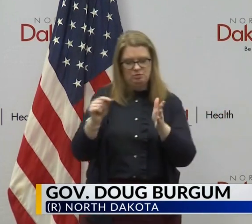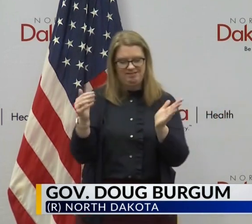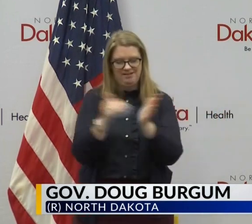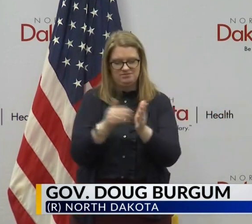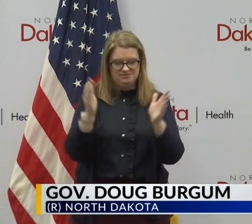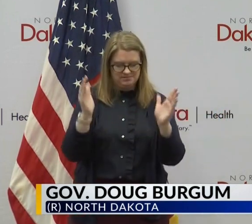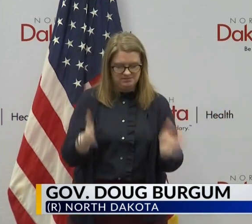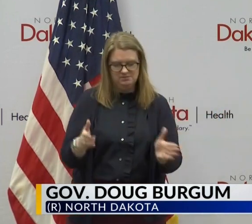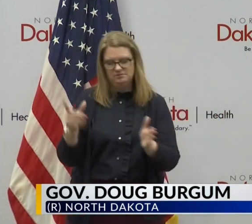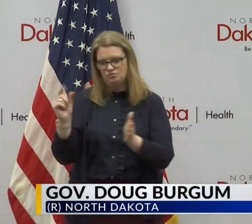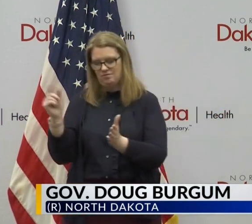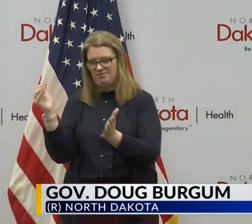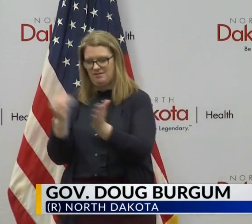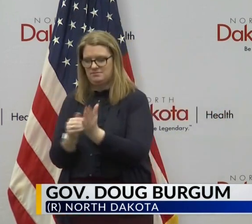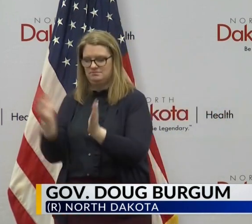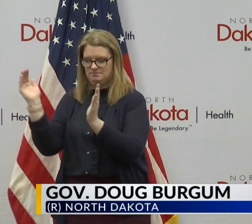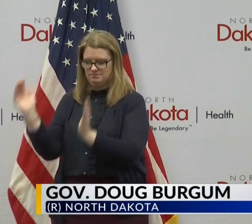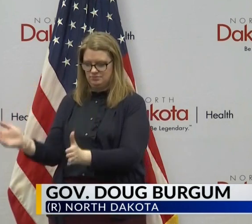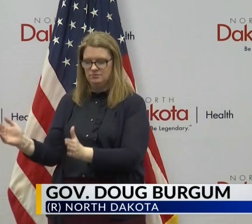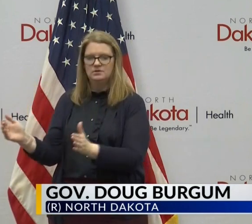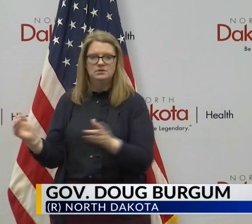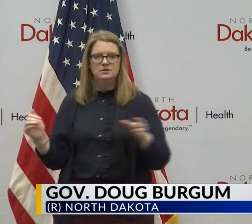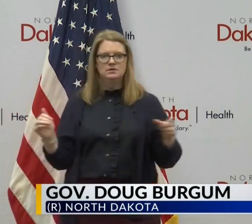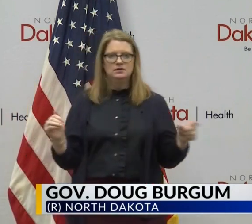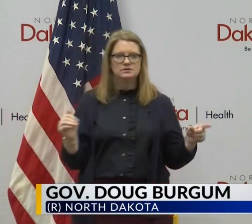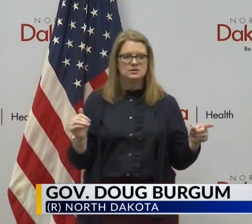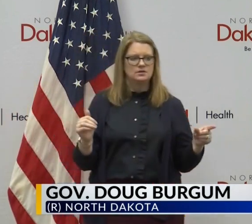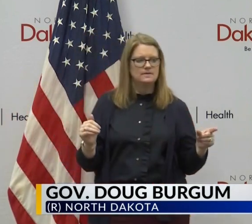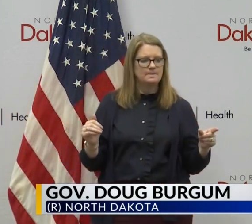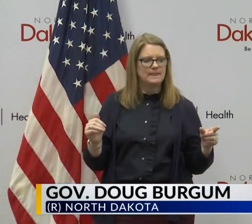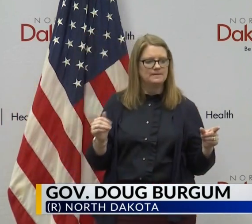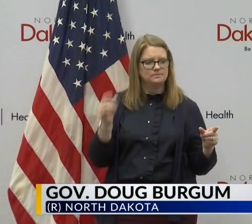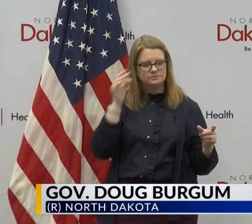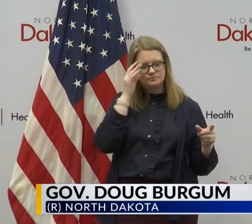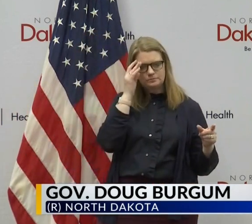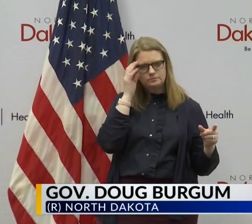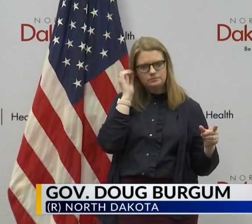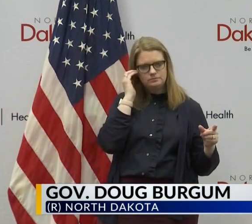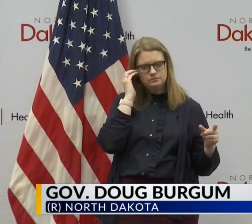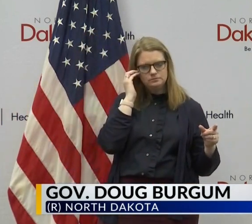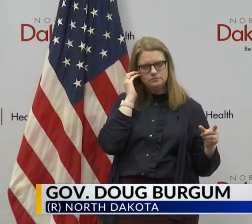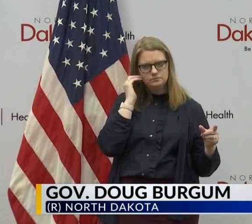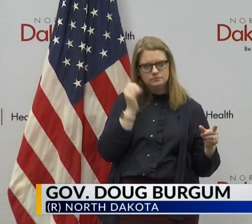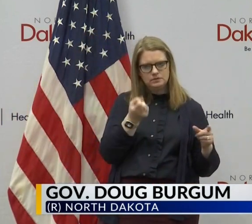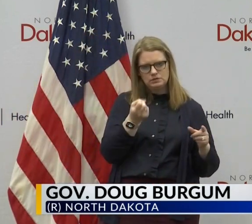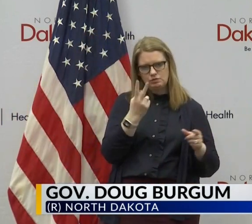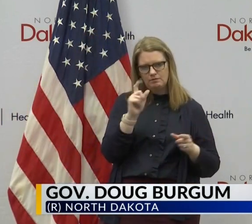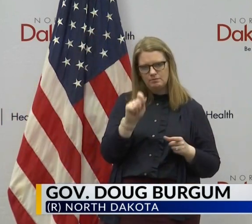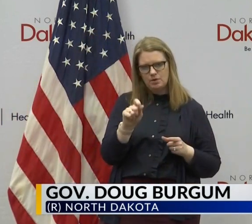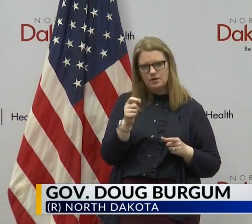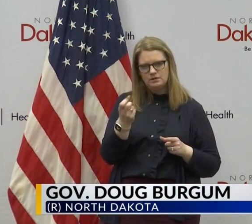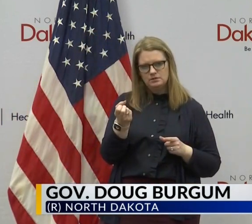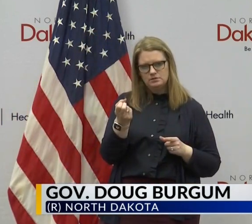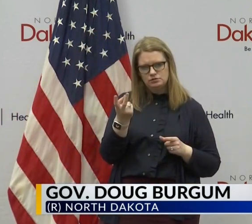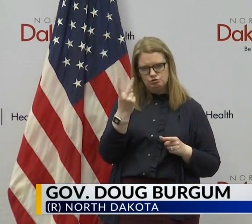DO THE WORK AROUND WHERE WE HAD 60,000 INDIVIDUALS WEEKS WORTH AND COULD ONLY PROCESS THEM IN THE AGE MAIN FRAME IN CHUNKS OF